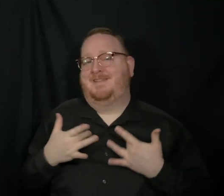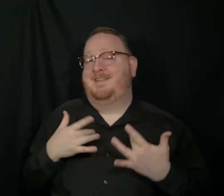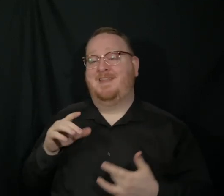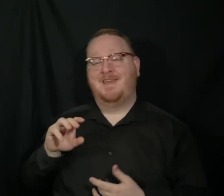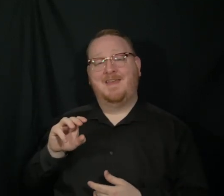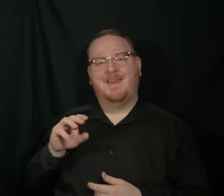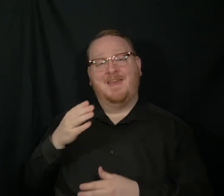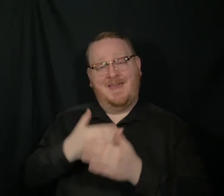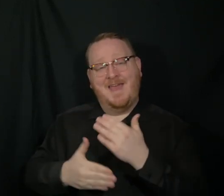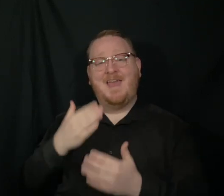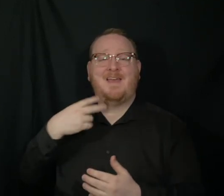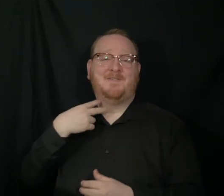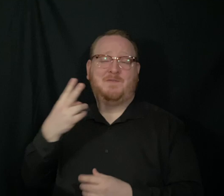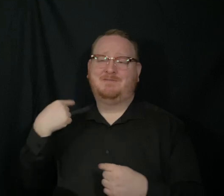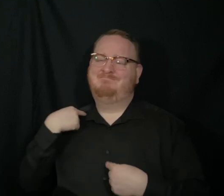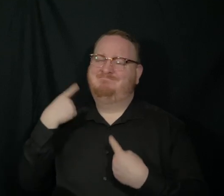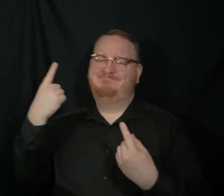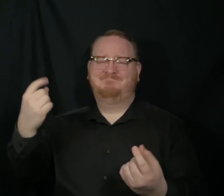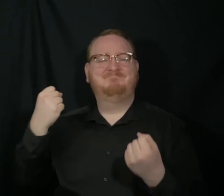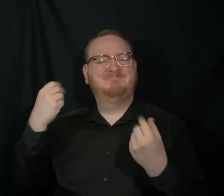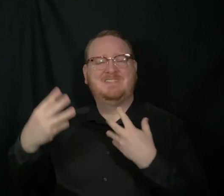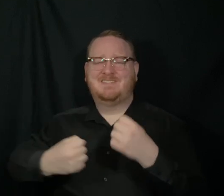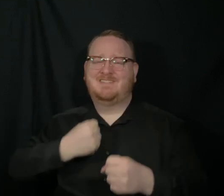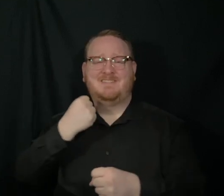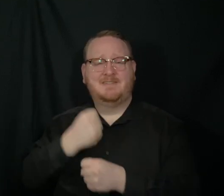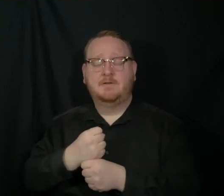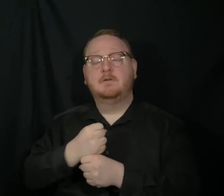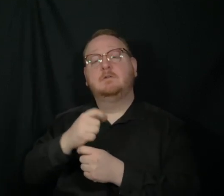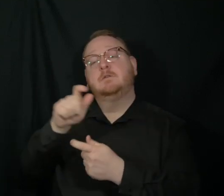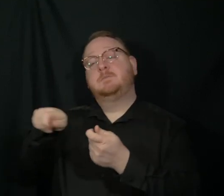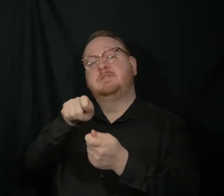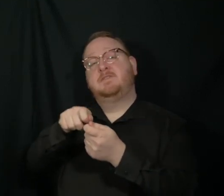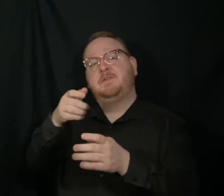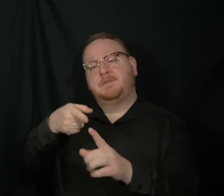particular, the advocacy program for the past around five, six years.